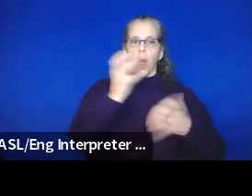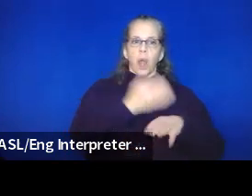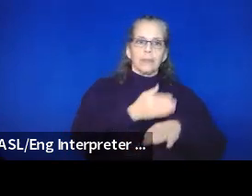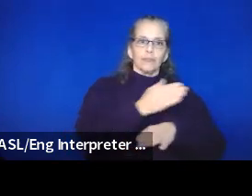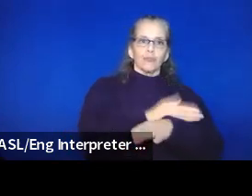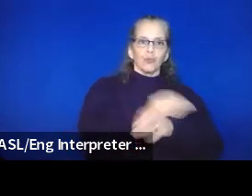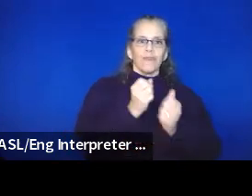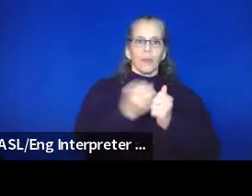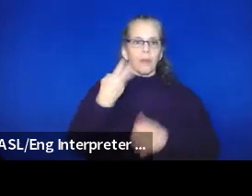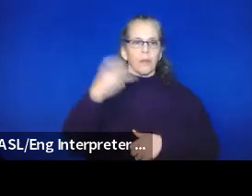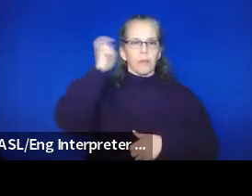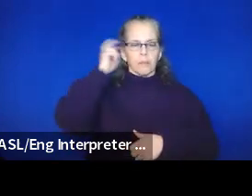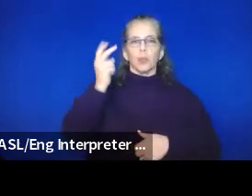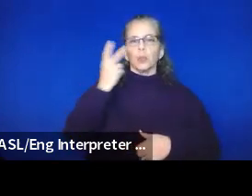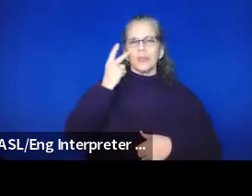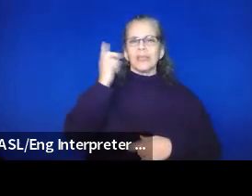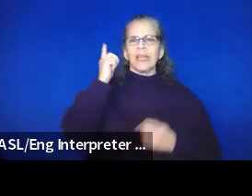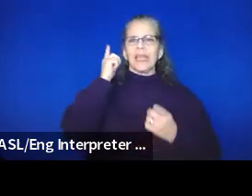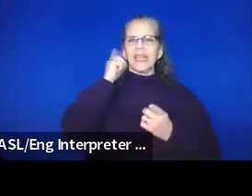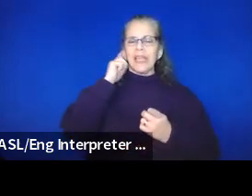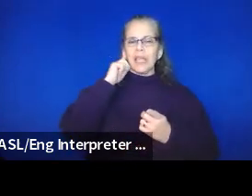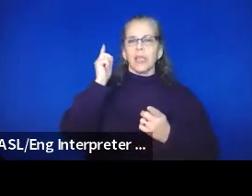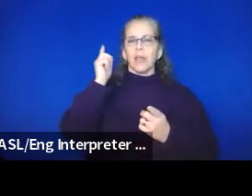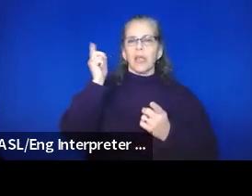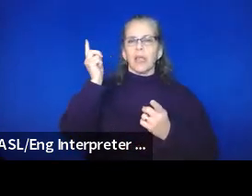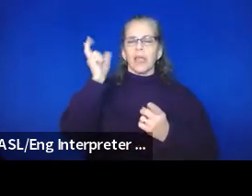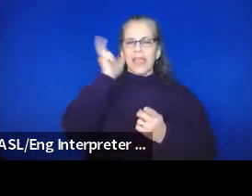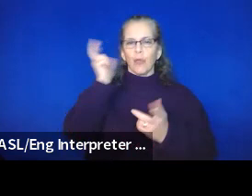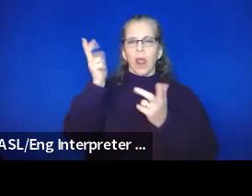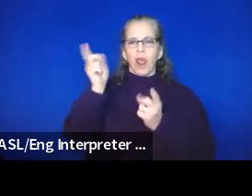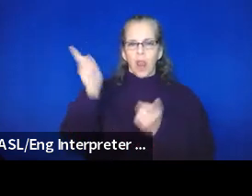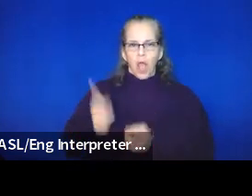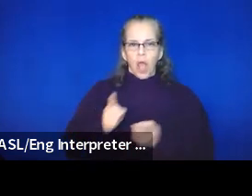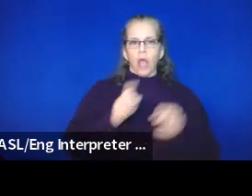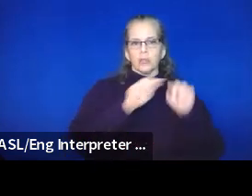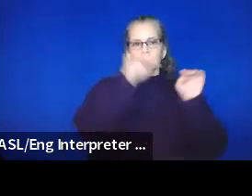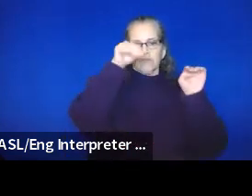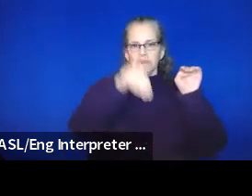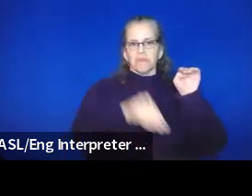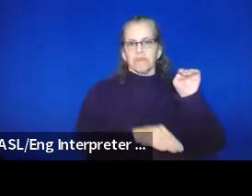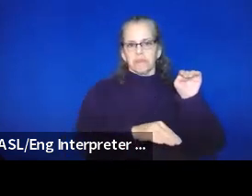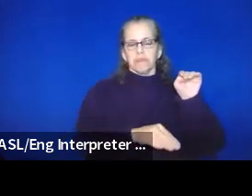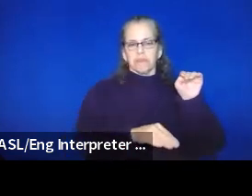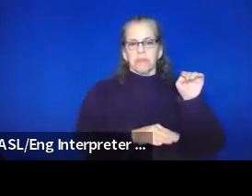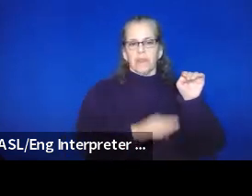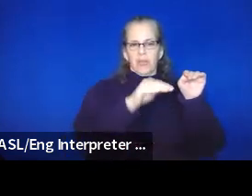ski slope hearing loss who has very good low frequency information and then bad hearing